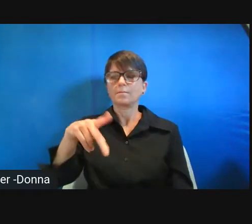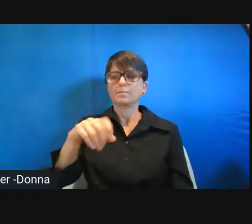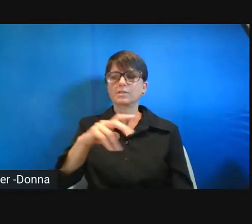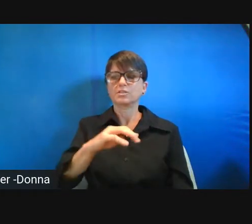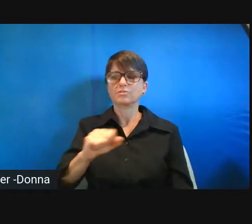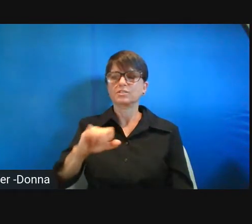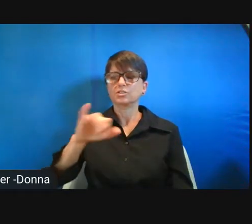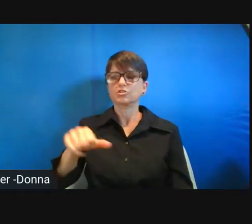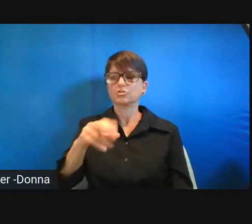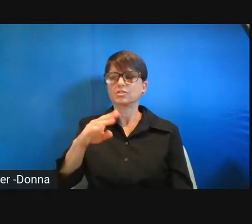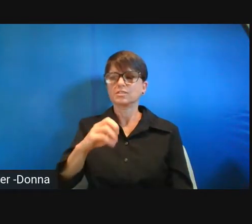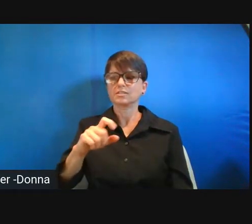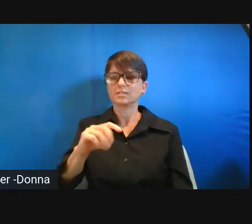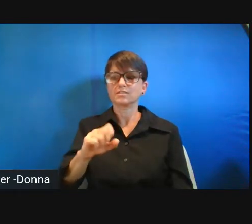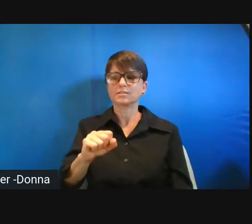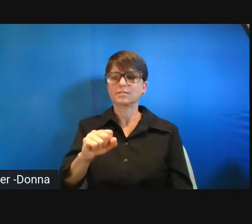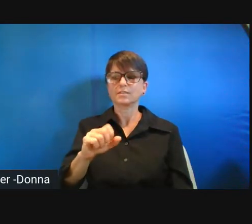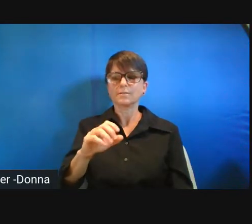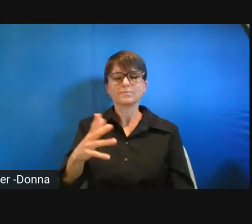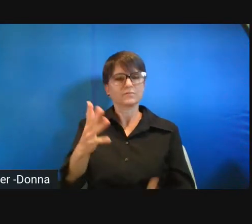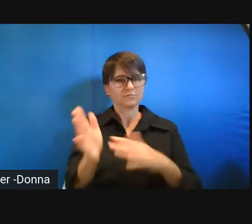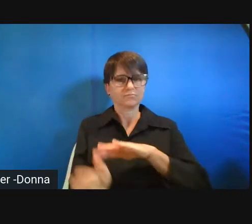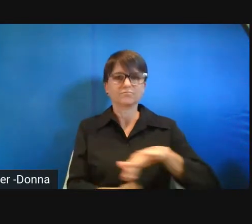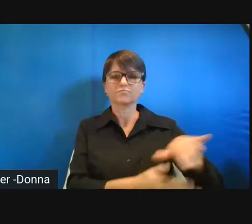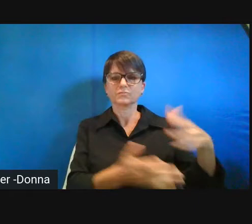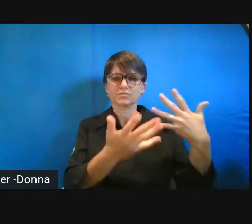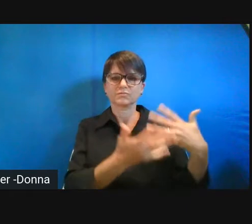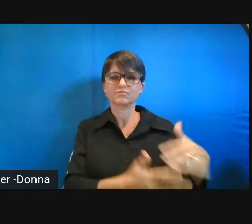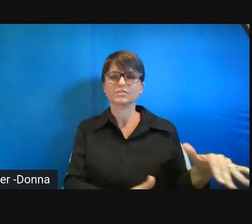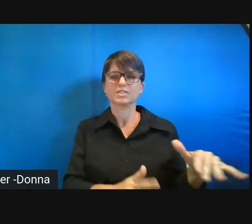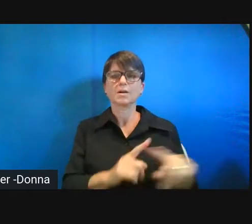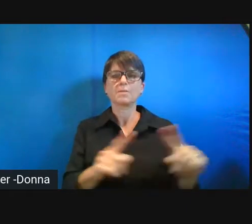and accessibility expert at SIA Turn Digital.